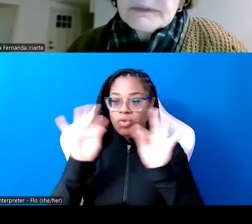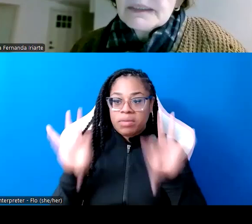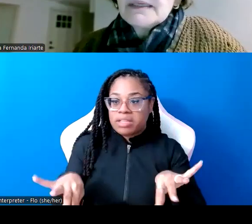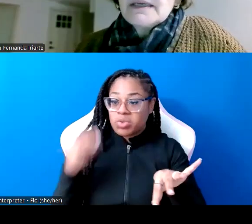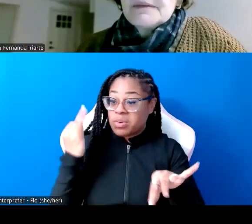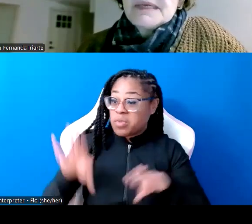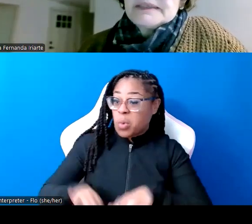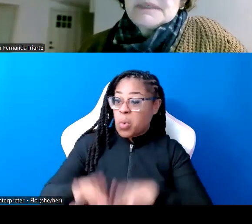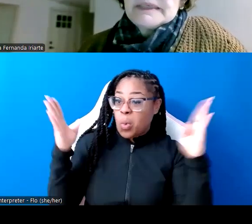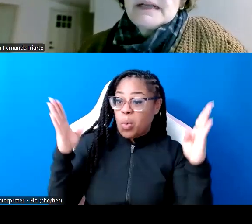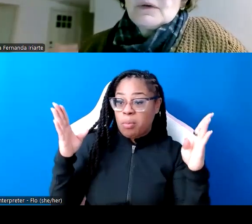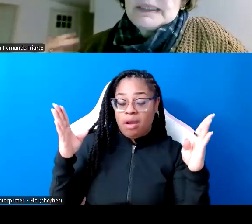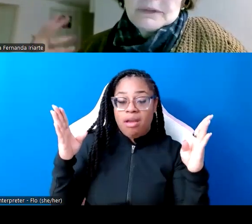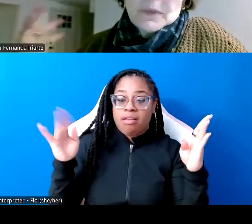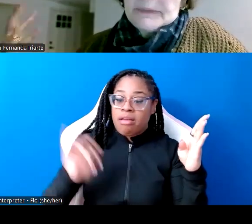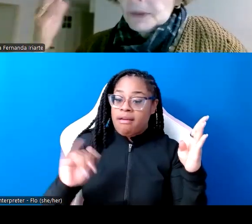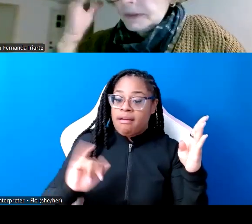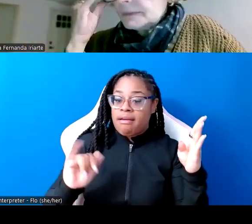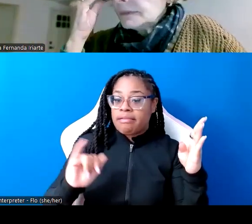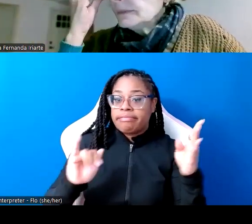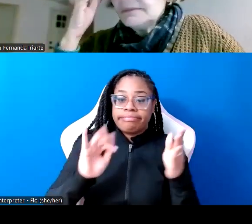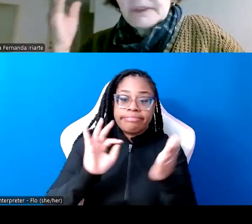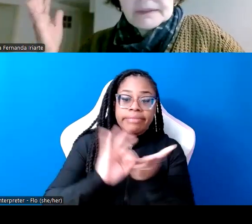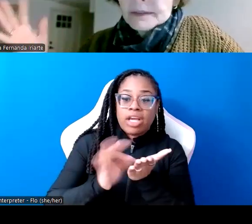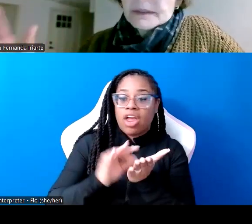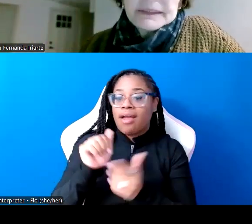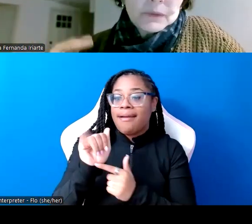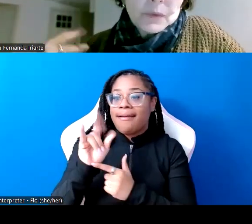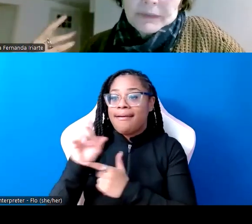the Medi-cal Aids waiver, the Assisted Living waiver,